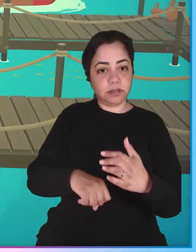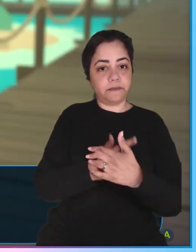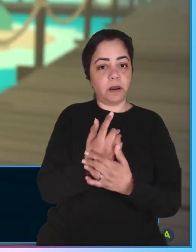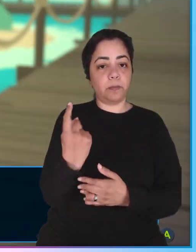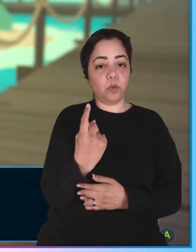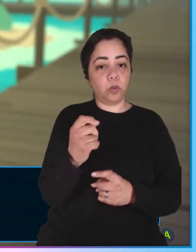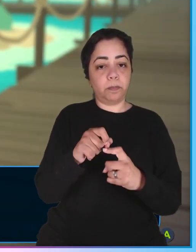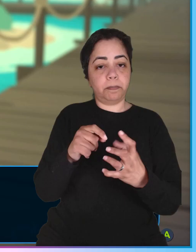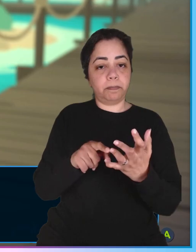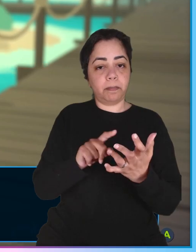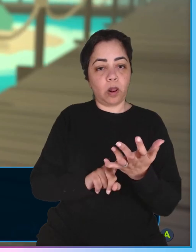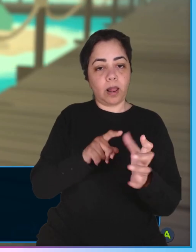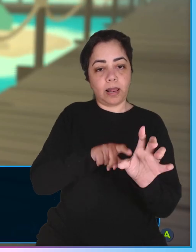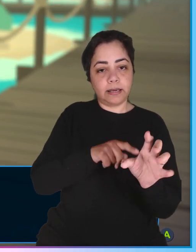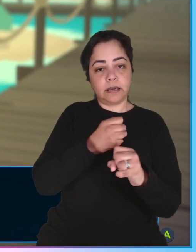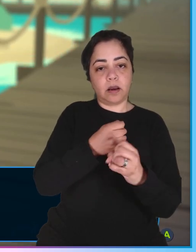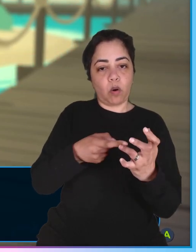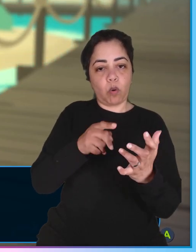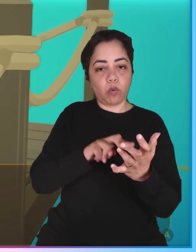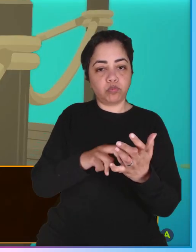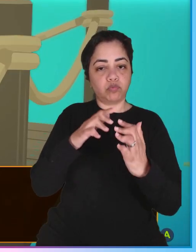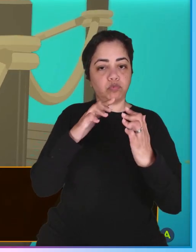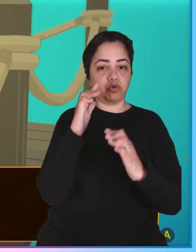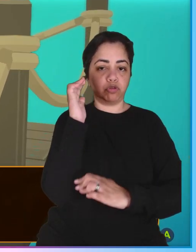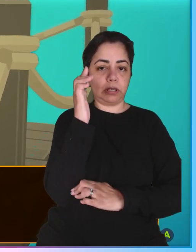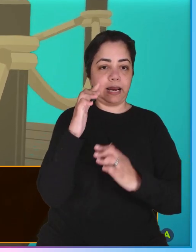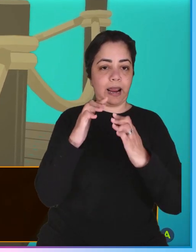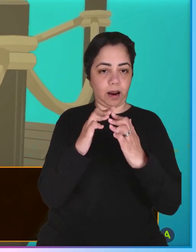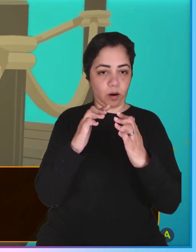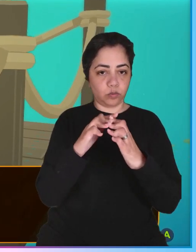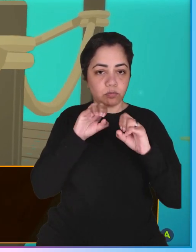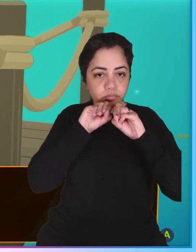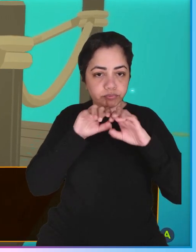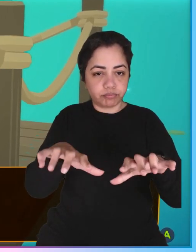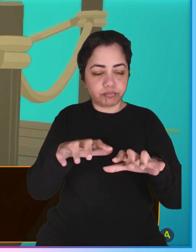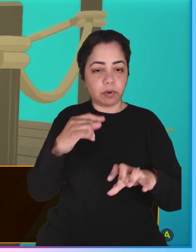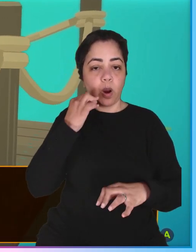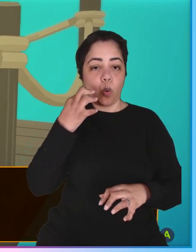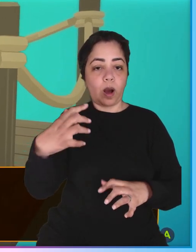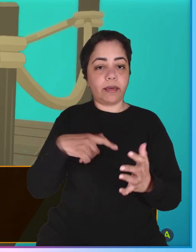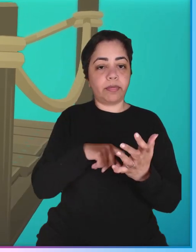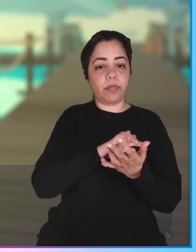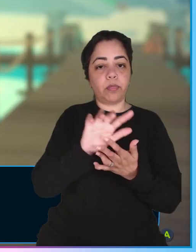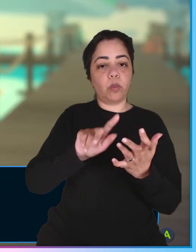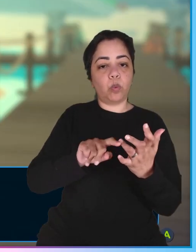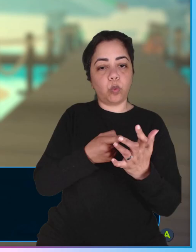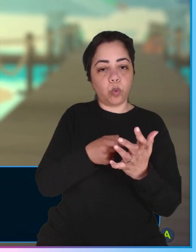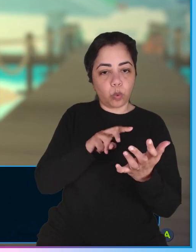Making friends is integral to the gameplay of Mythwrecked. You’ll get to know the gods by talking to and learning about them.